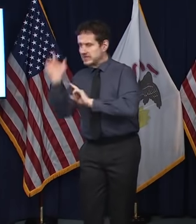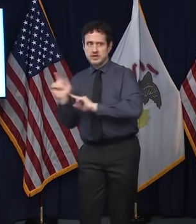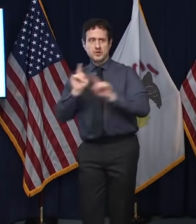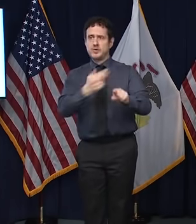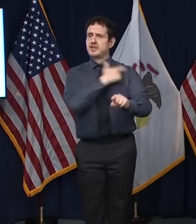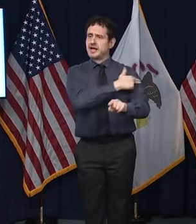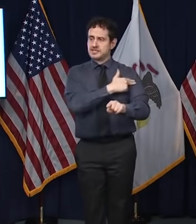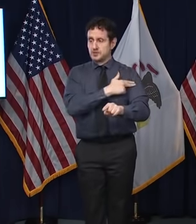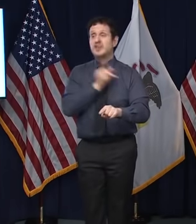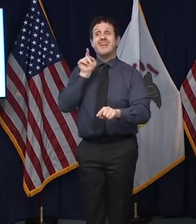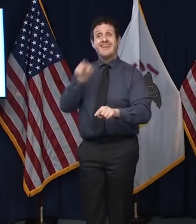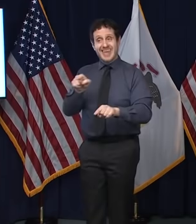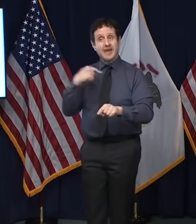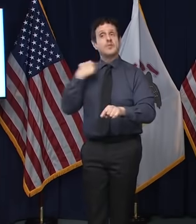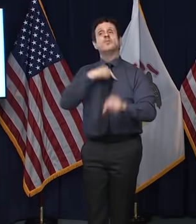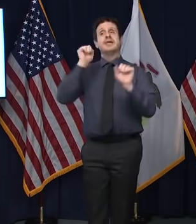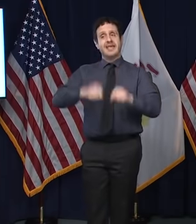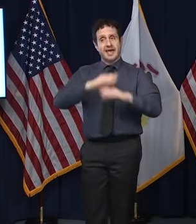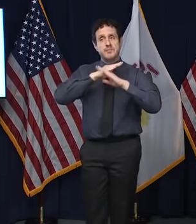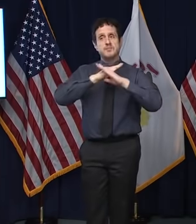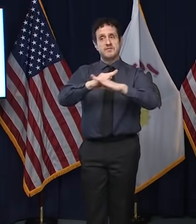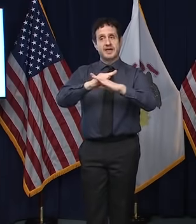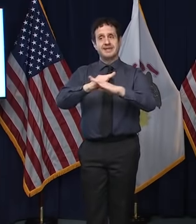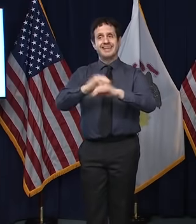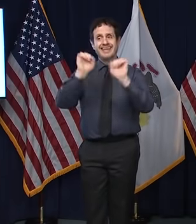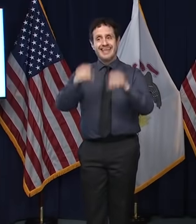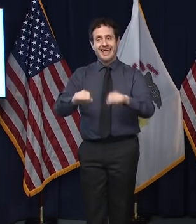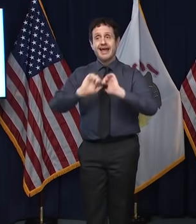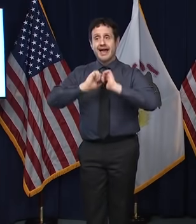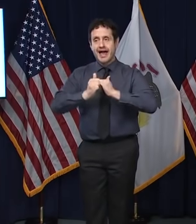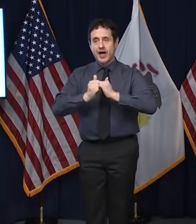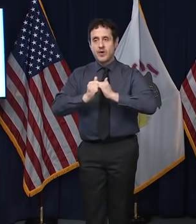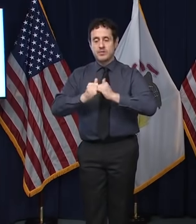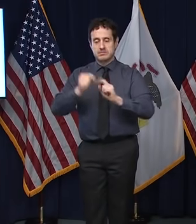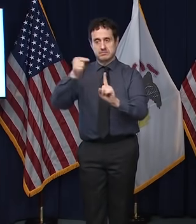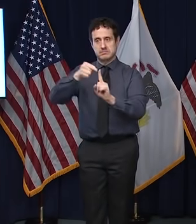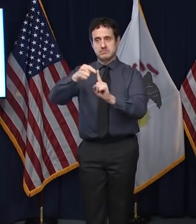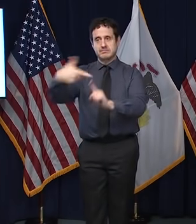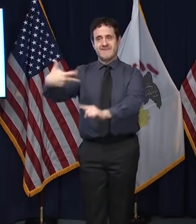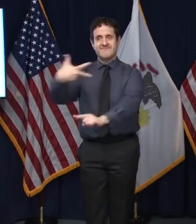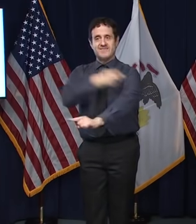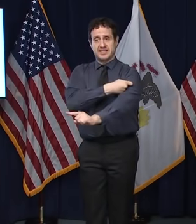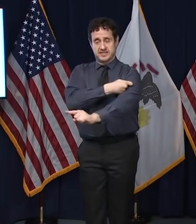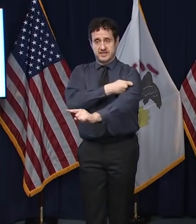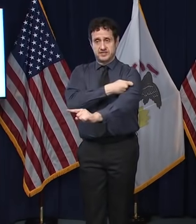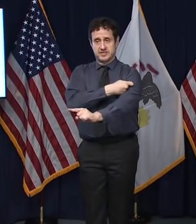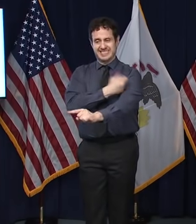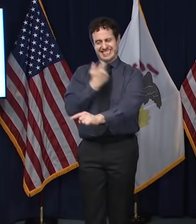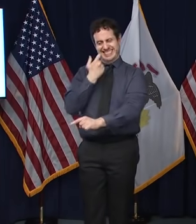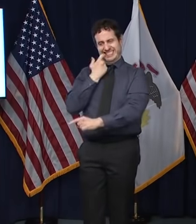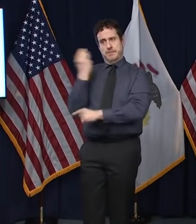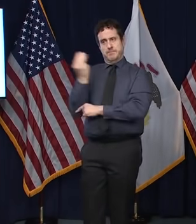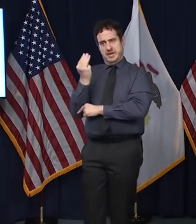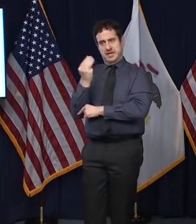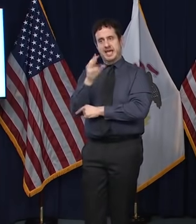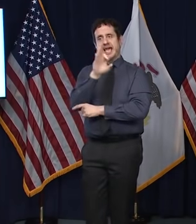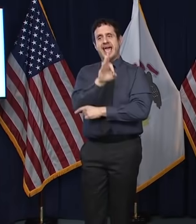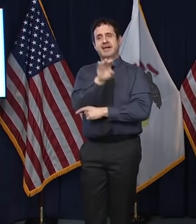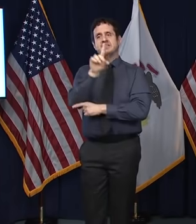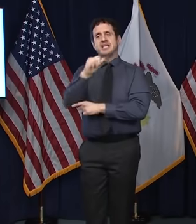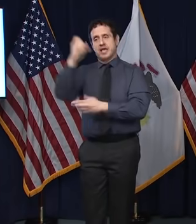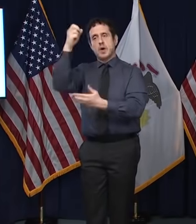hospitalizations are